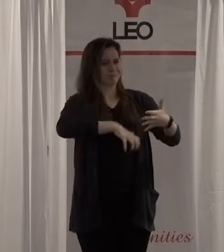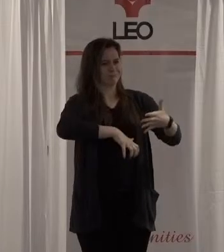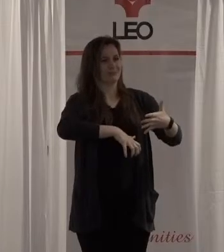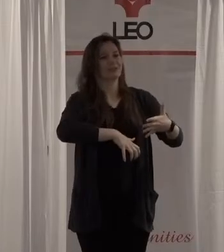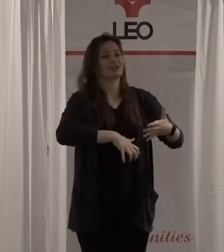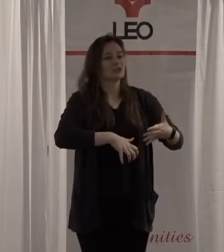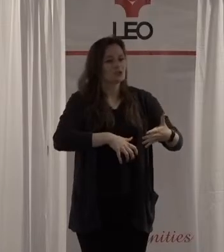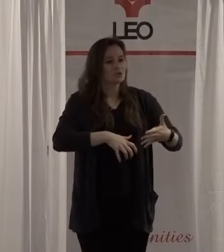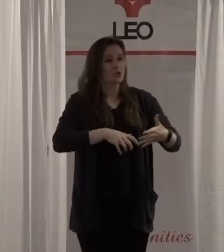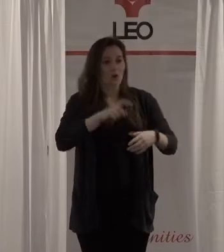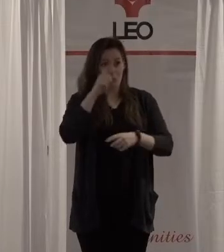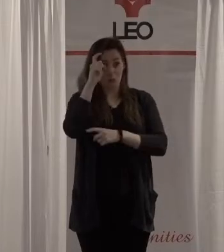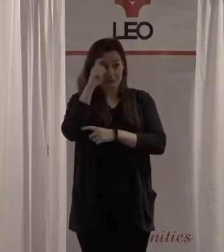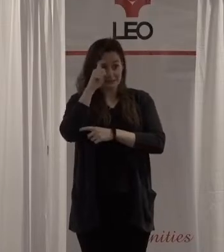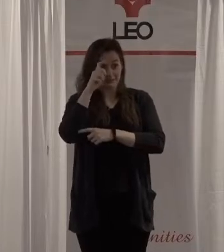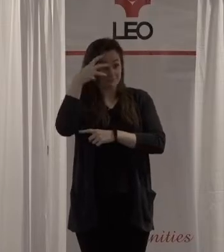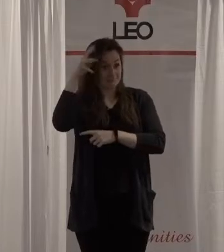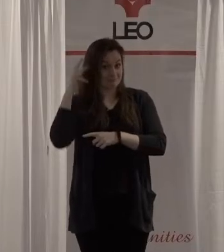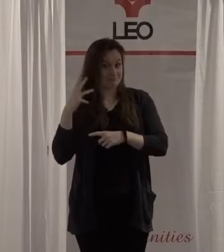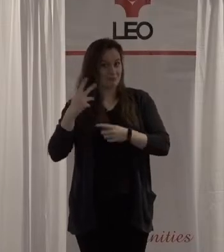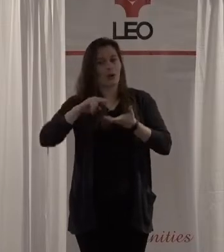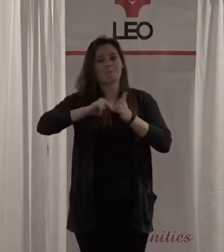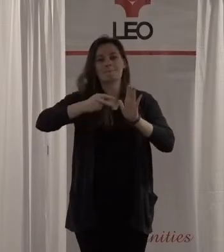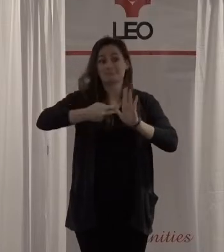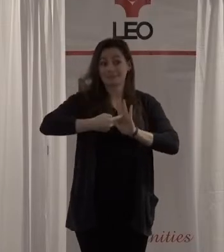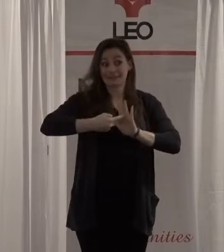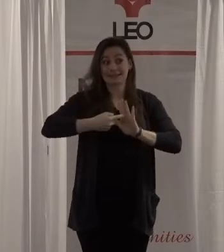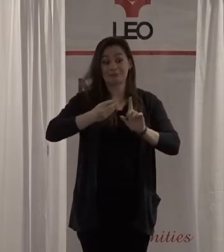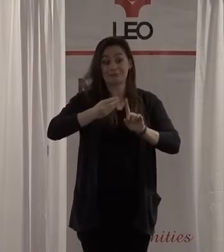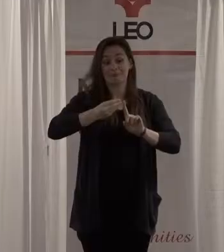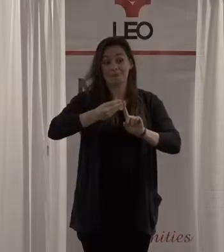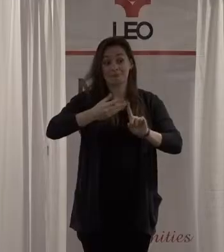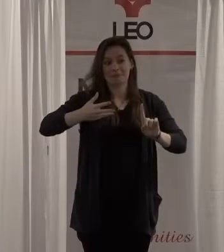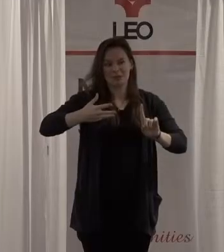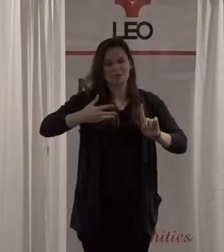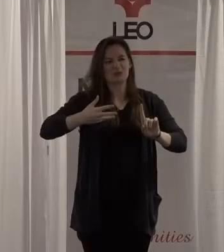PLEASE KNOW THAT I AM USING THAT TERM VERY LOOSELY.